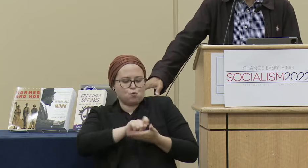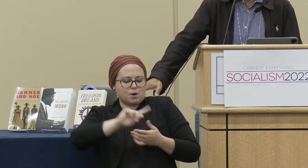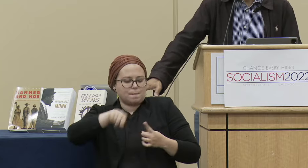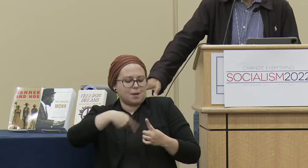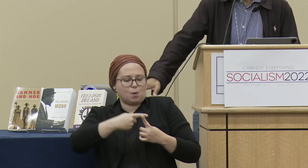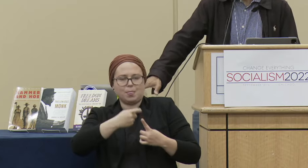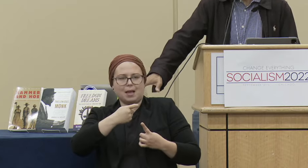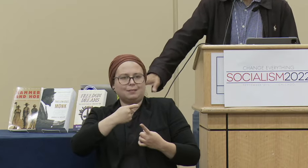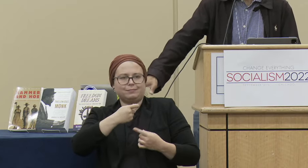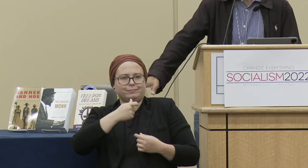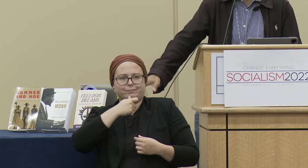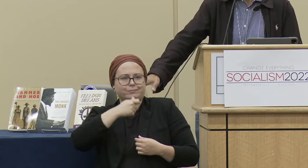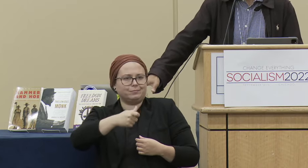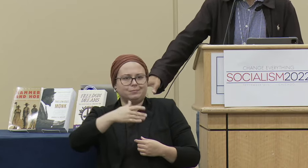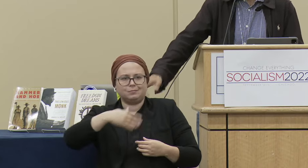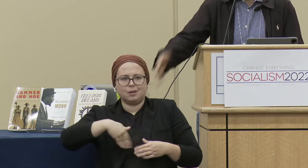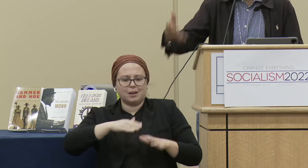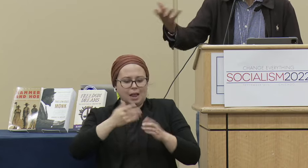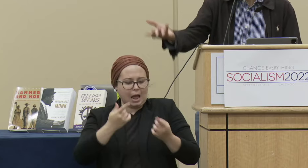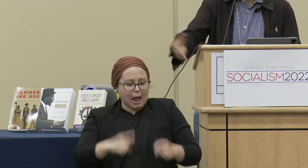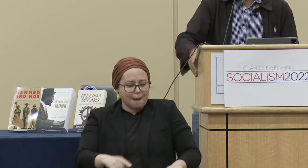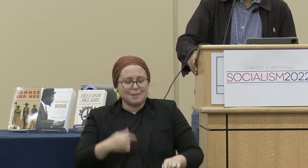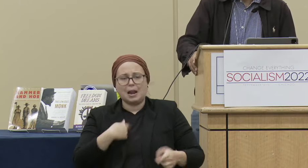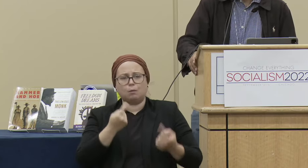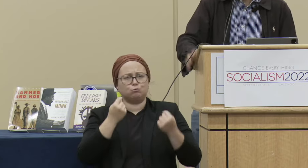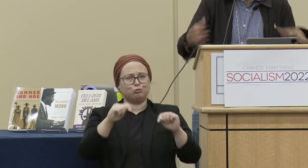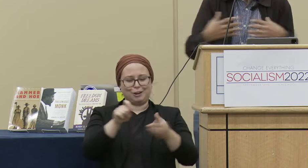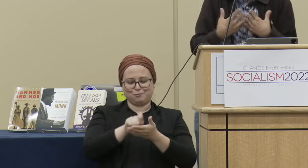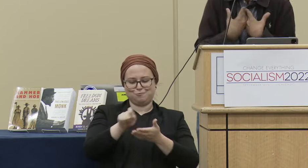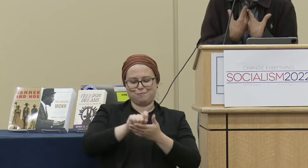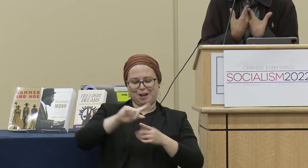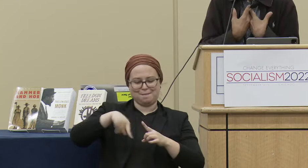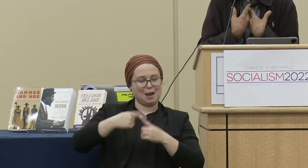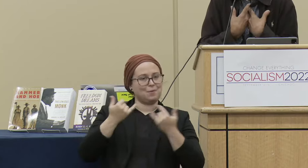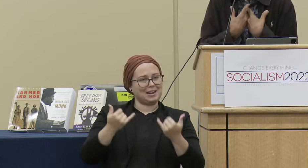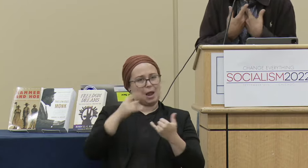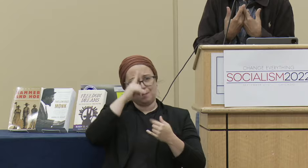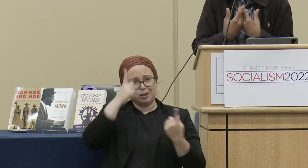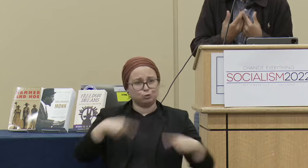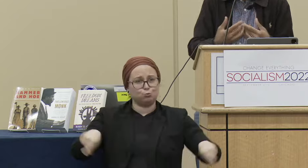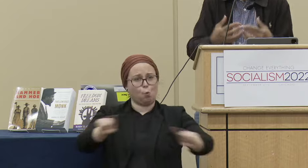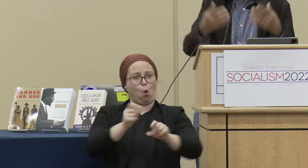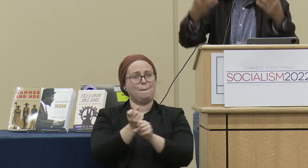is something that I've never written about that, because it hasn't happened. Try to write about it now, because you all